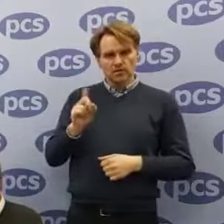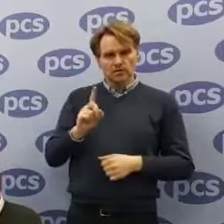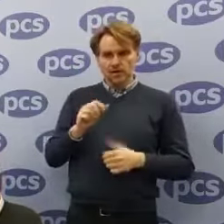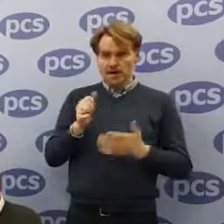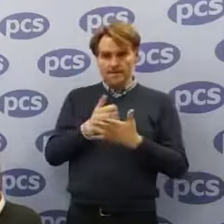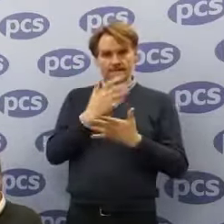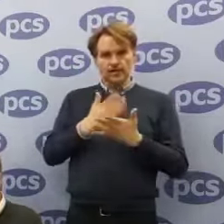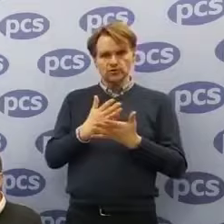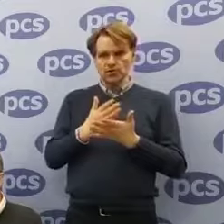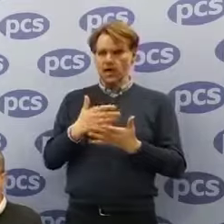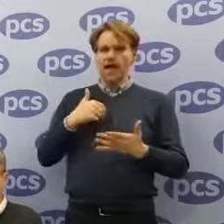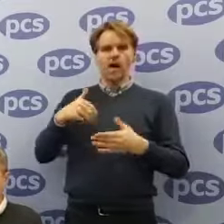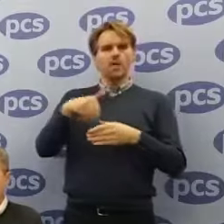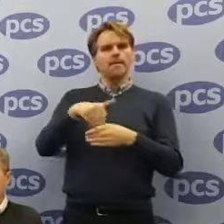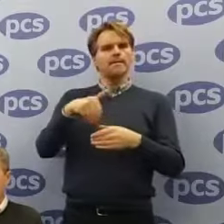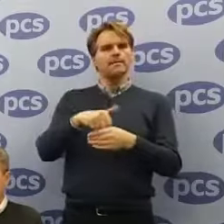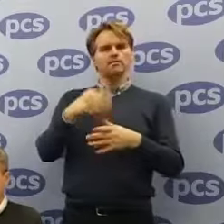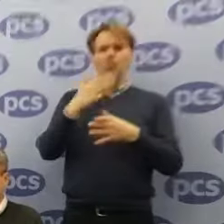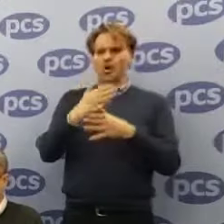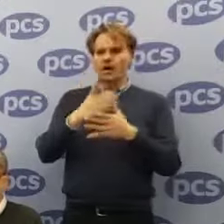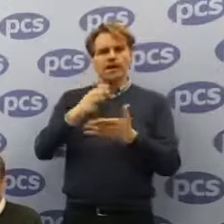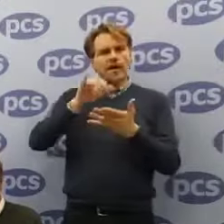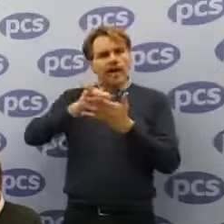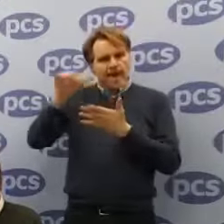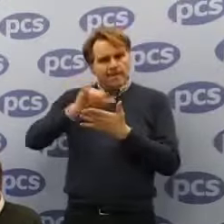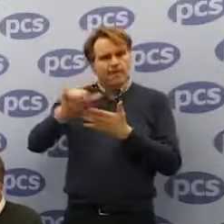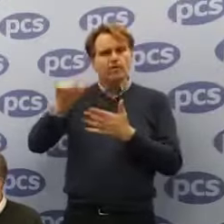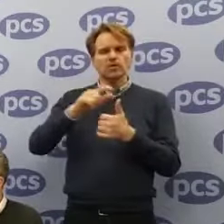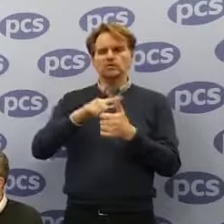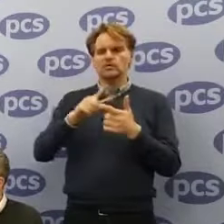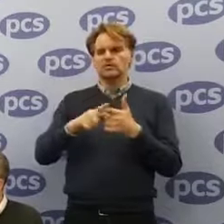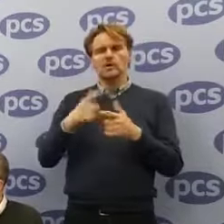ports and airports, and you know Universal Credit, so all the areas that